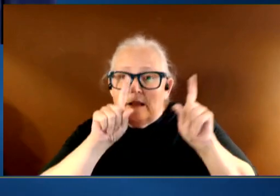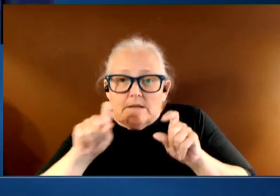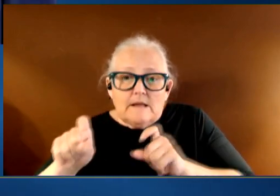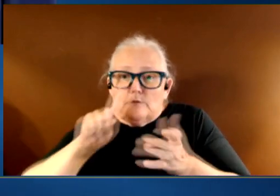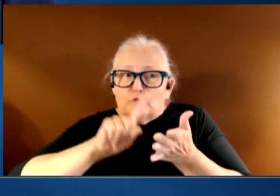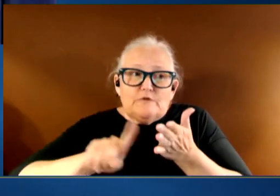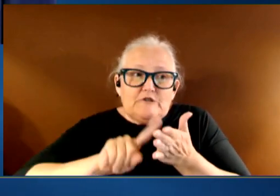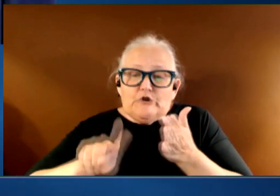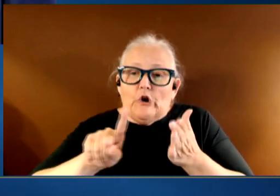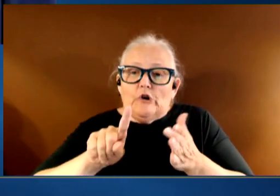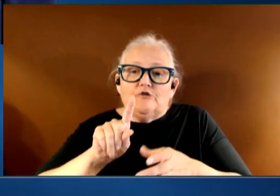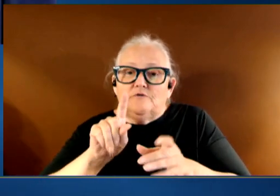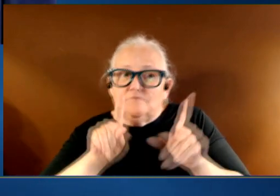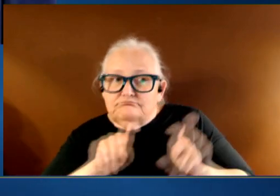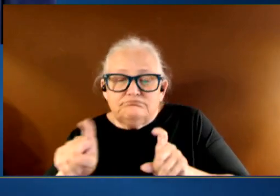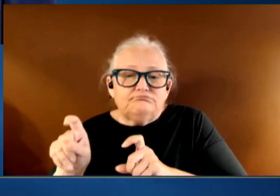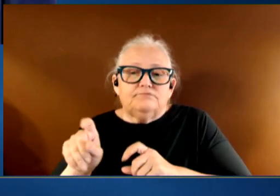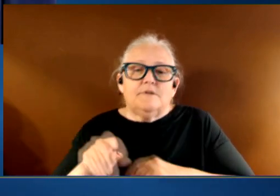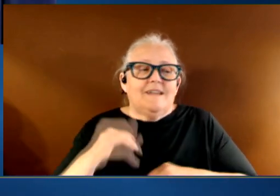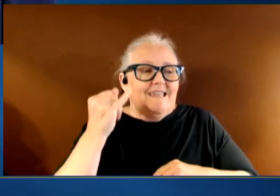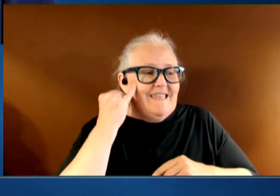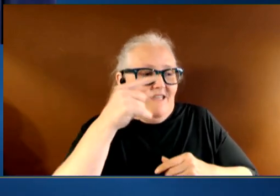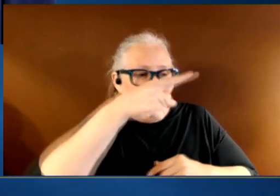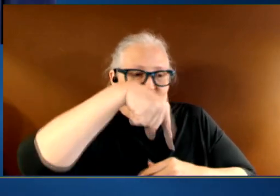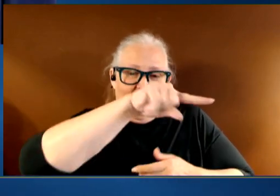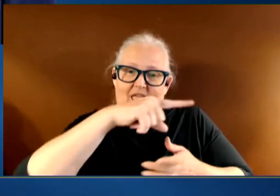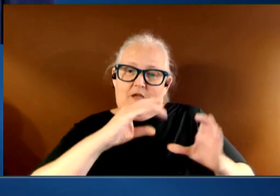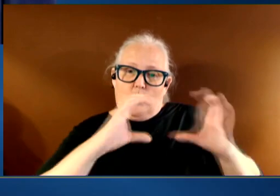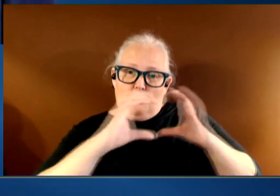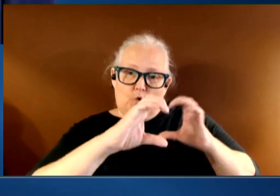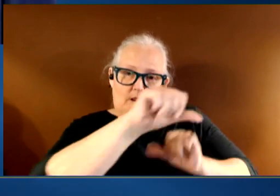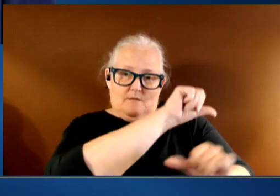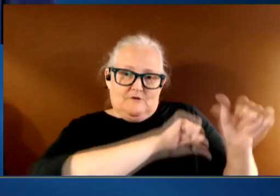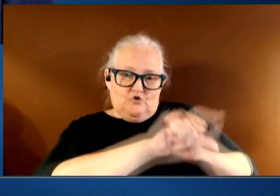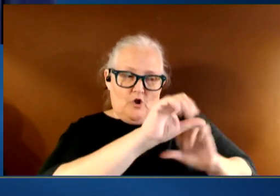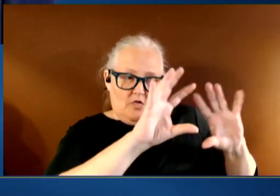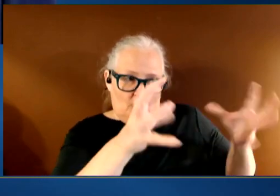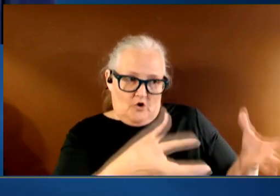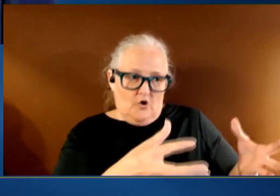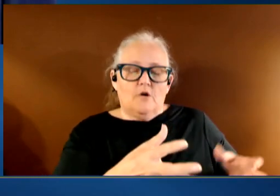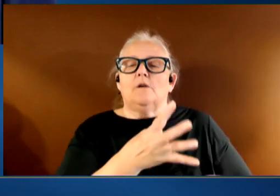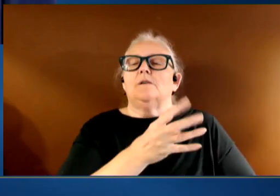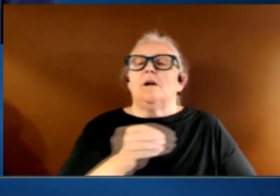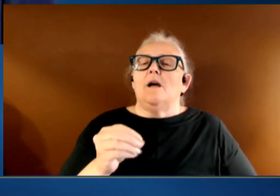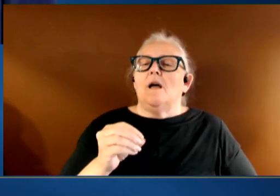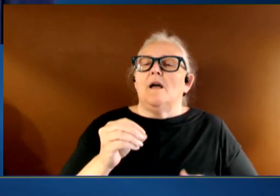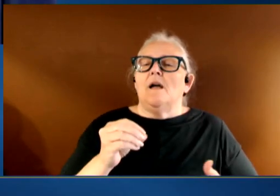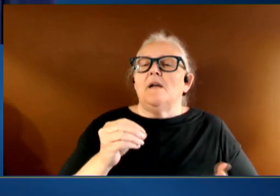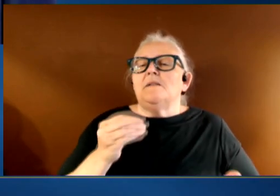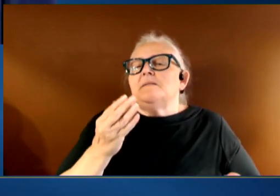warriors talk to each other, I think -- and also, having forums where you might have organizations,